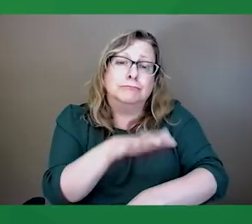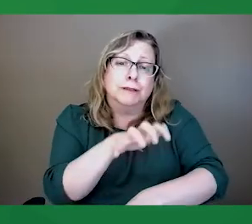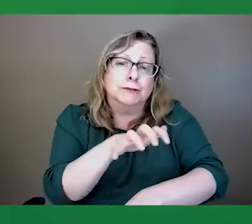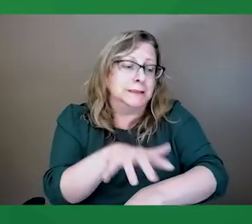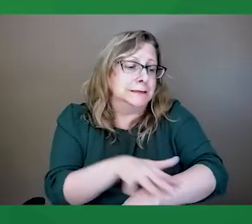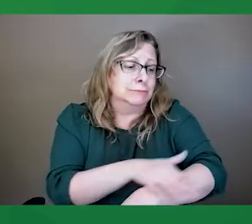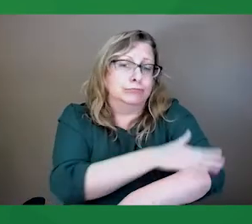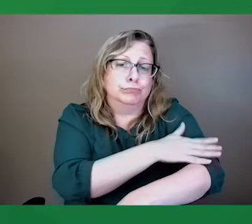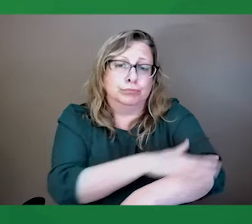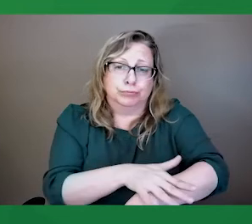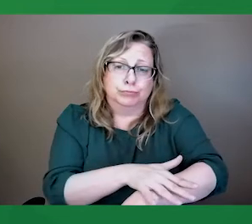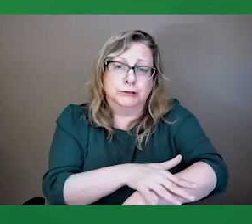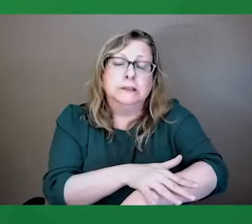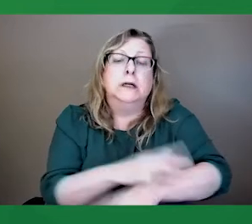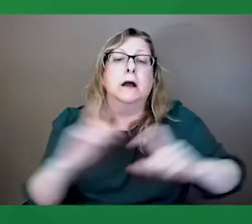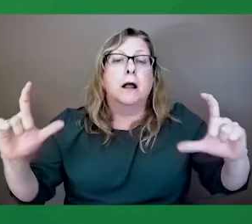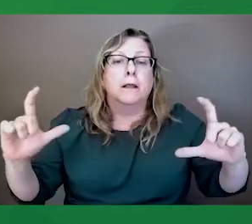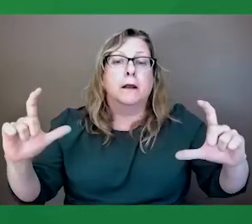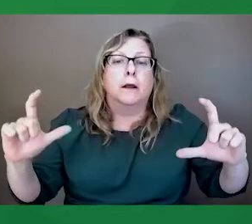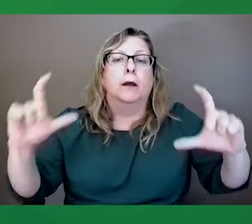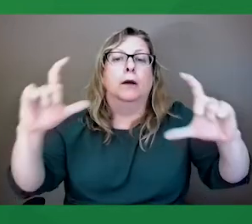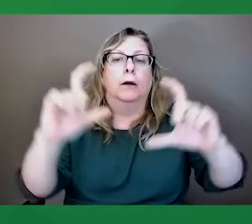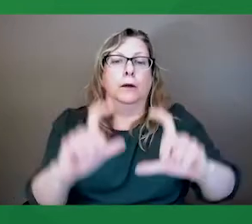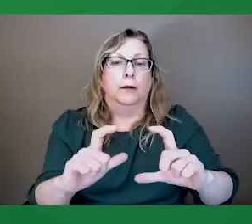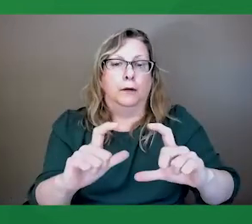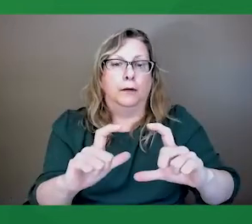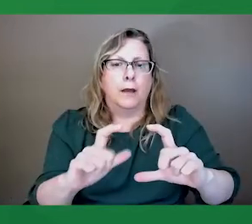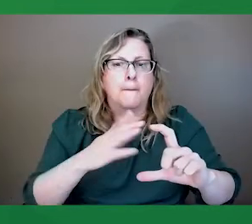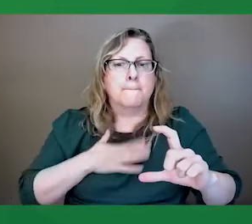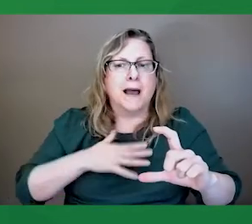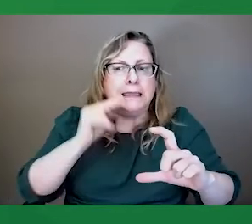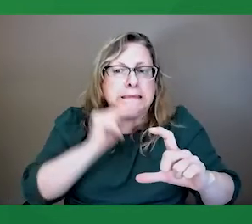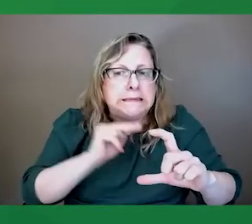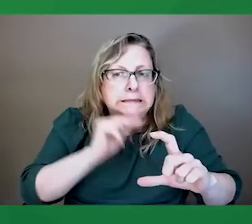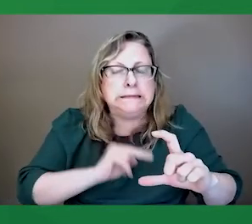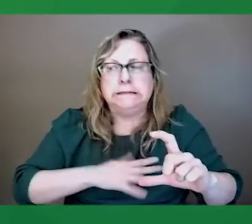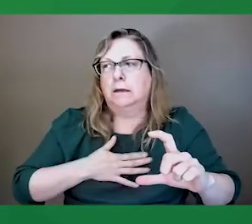From there, we went to my niece, my sister-in-law,